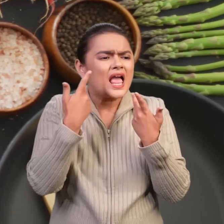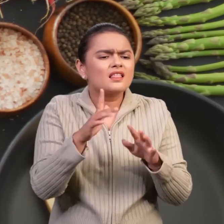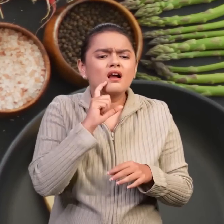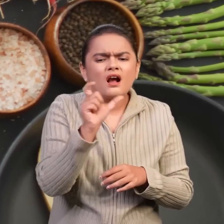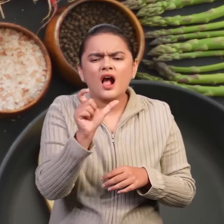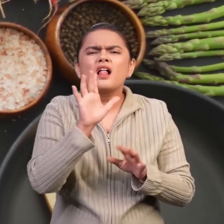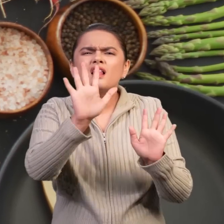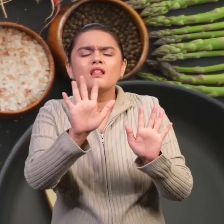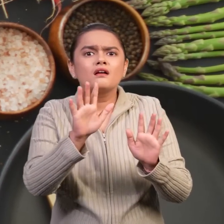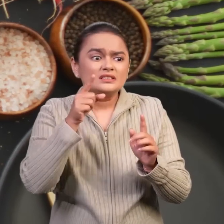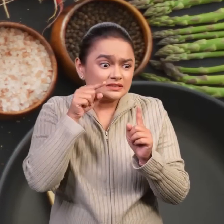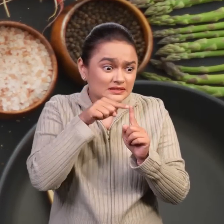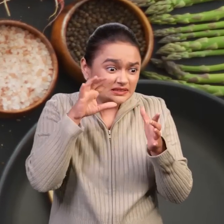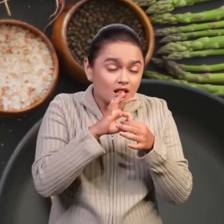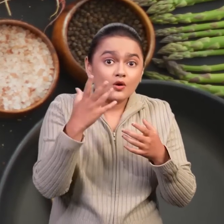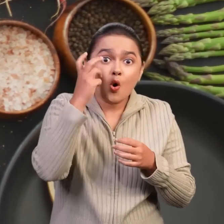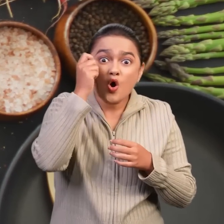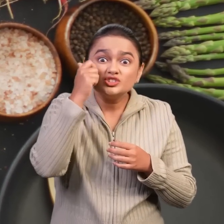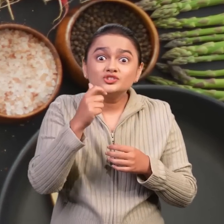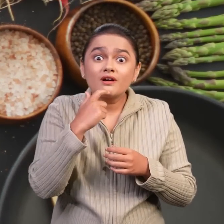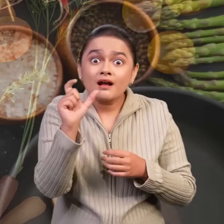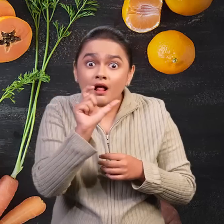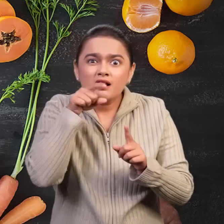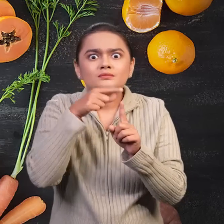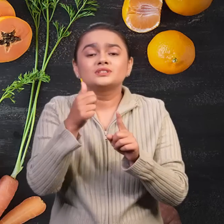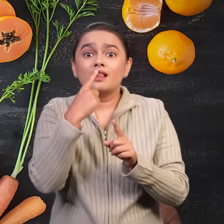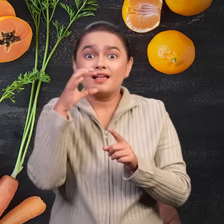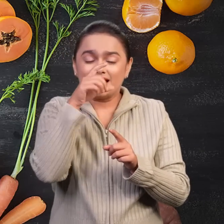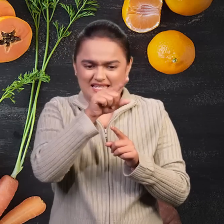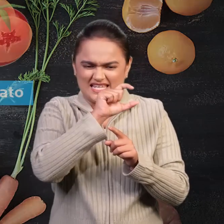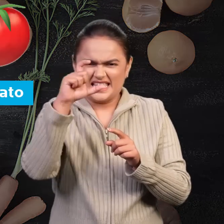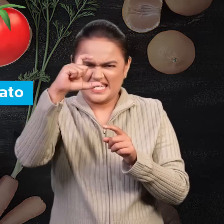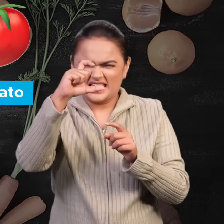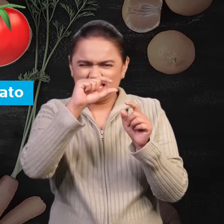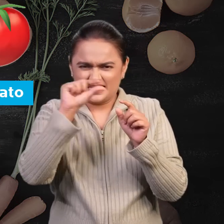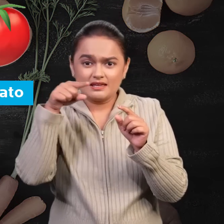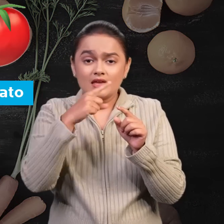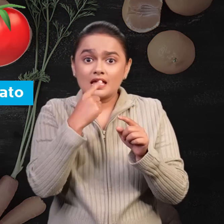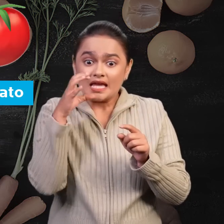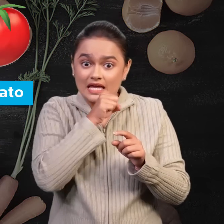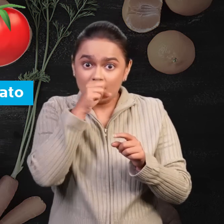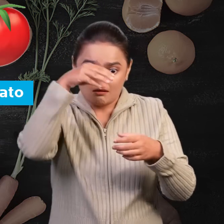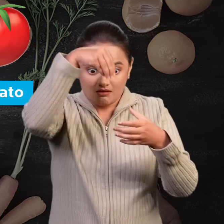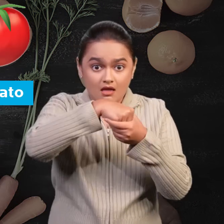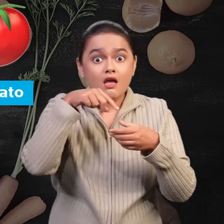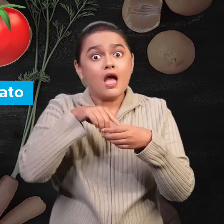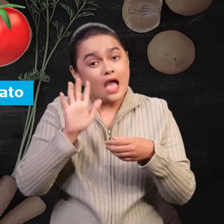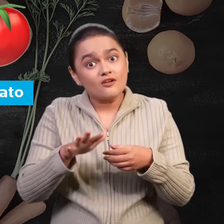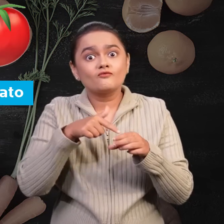Basically anything colored and and specifically the orange color. So Carotenoids, which are most seen in carrots,